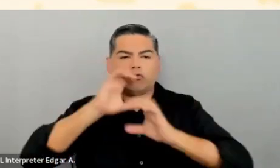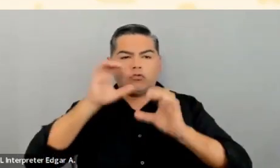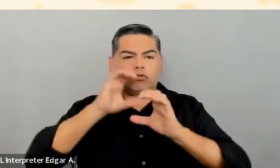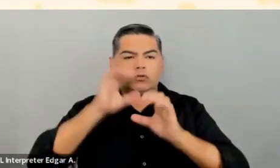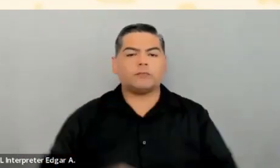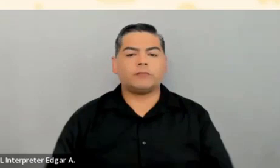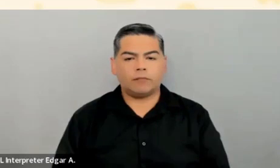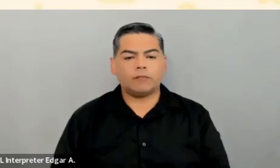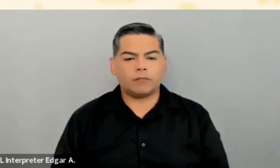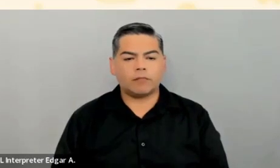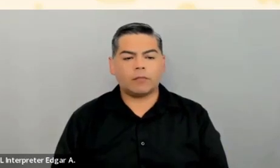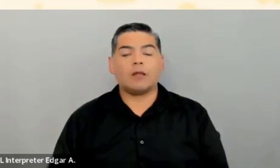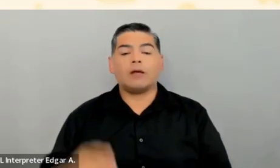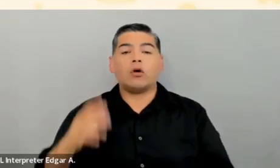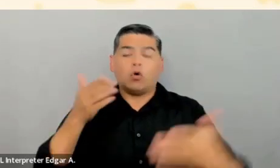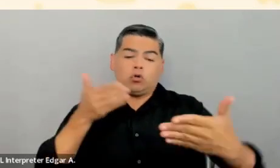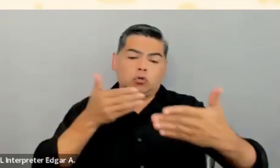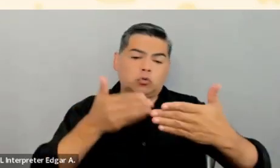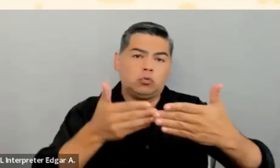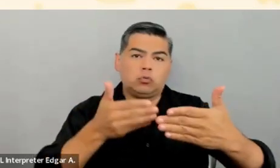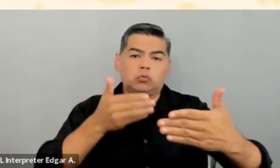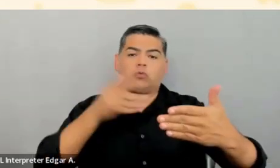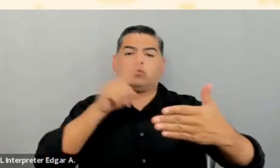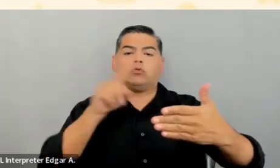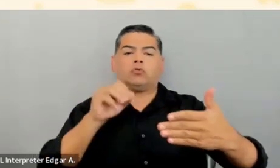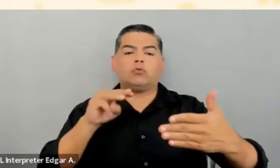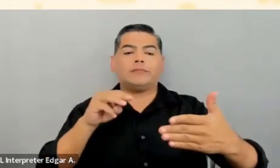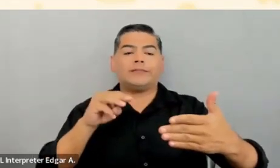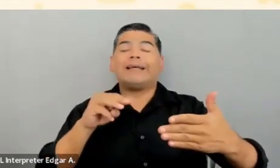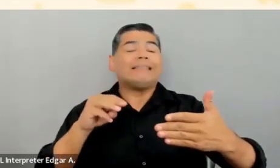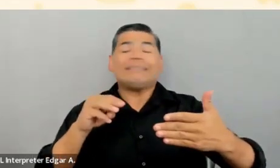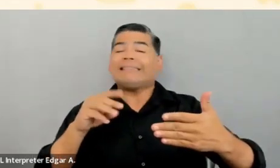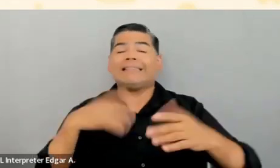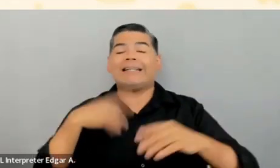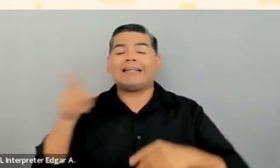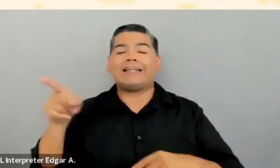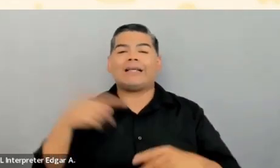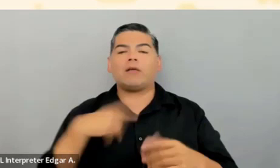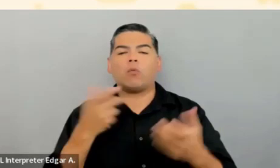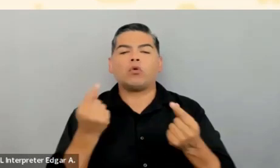Zooming and scaling are not to be disabled. Again, they intentionally disabled the ability